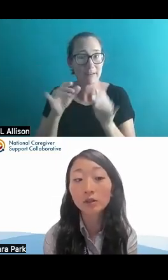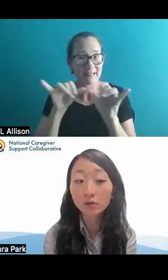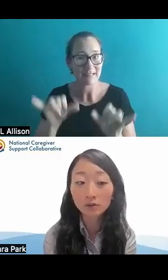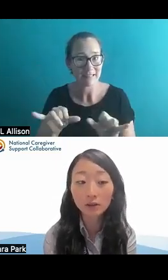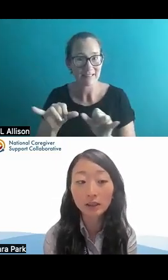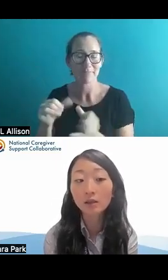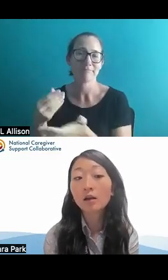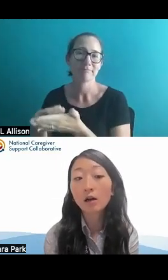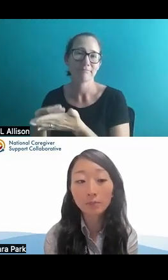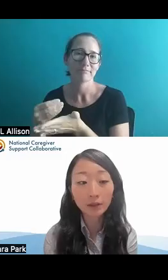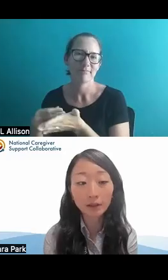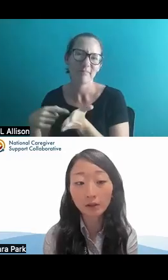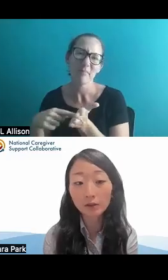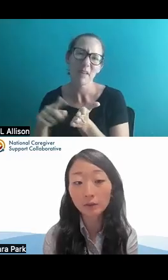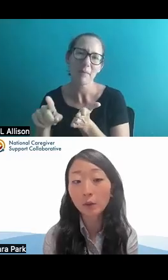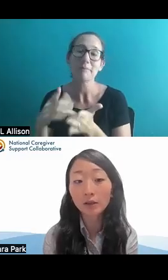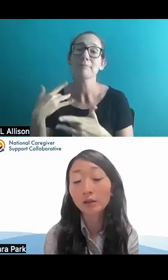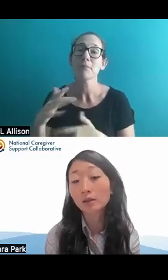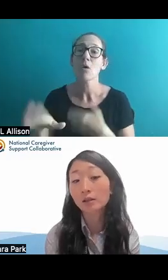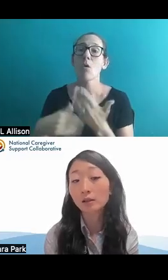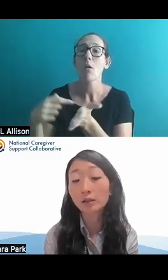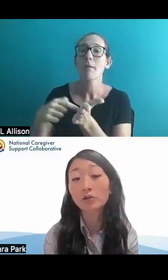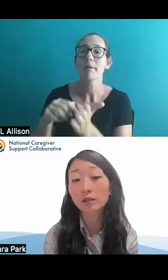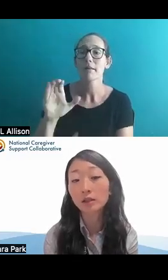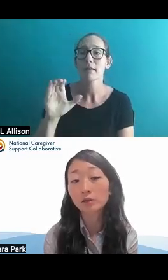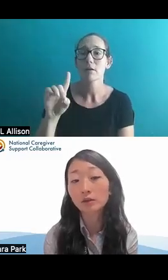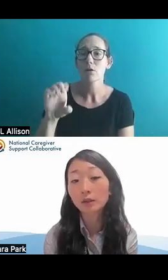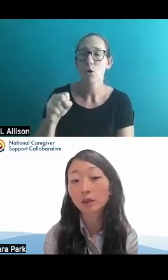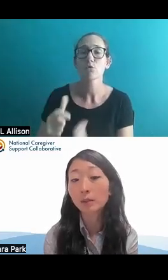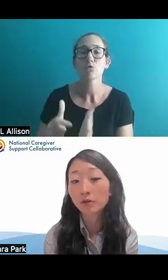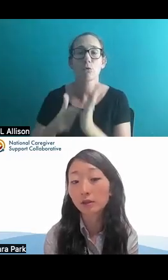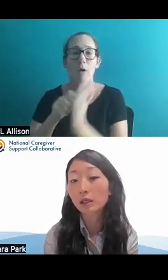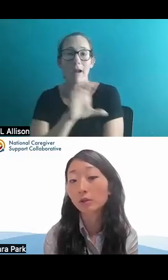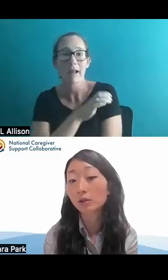Traditionally, all billing codes required the clinician to interact with the patient him or